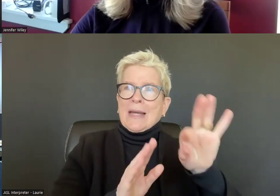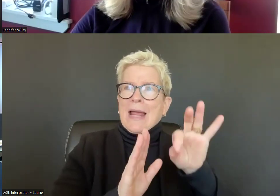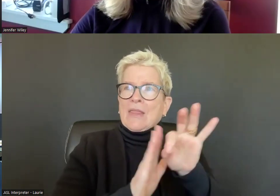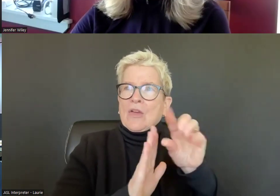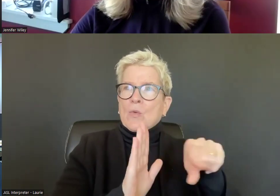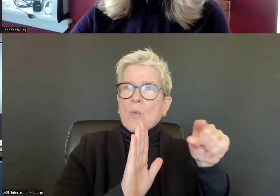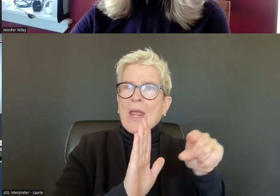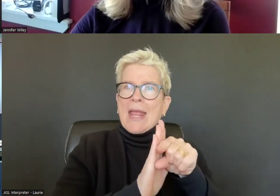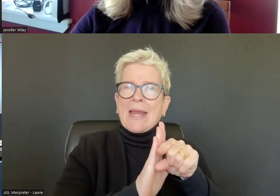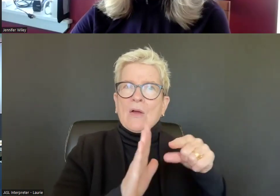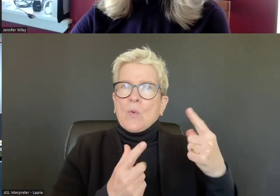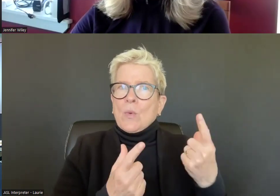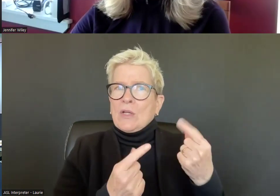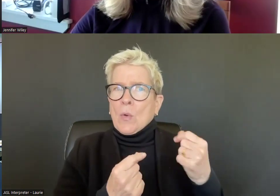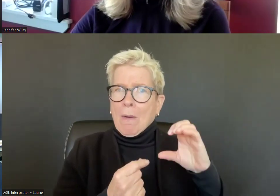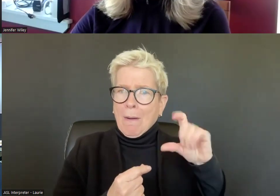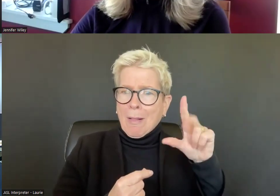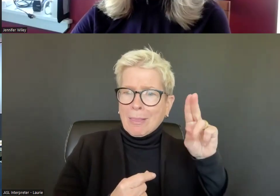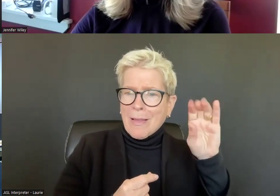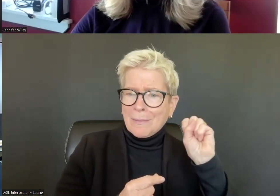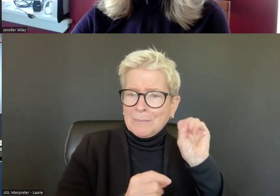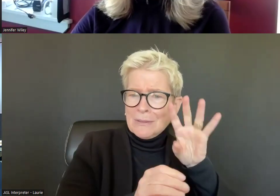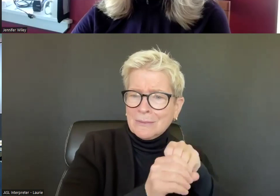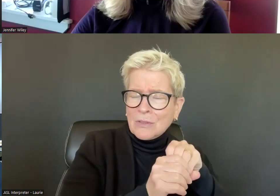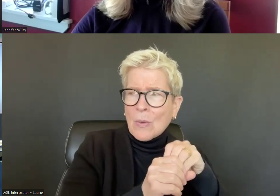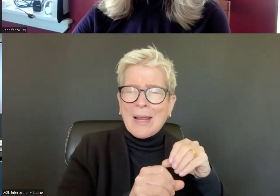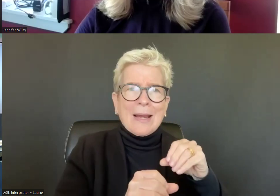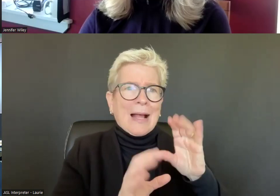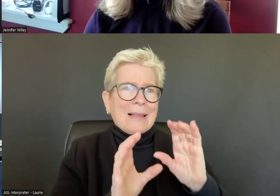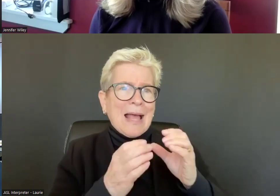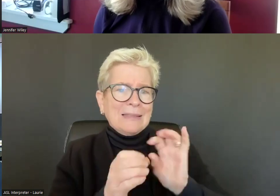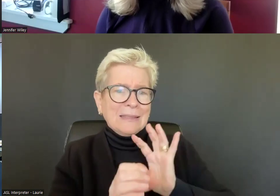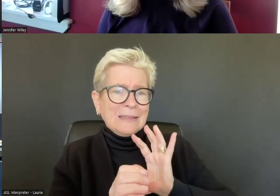want to take? What kind of clubs do I need to be in?' Then later on in the spring,